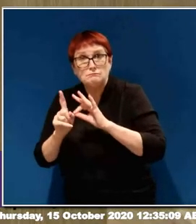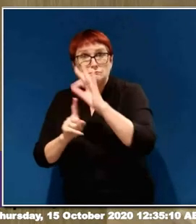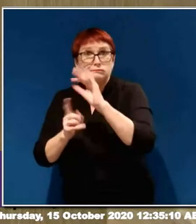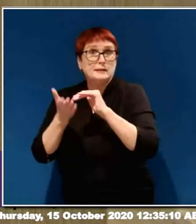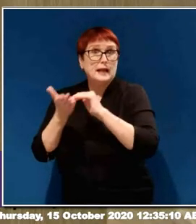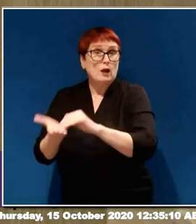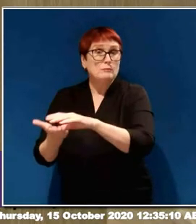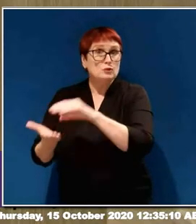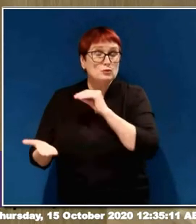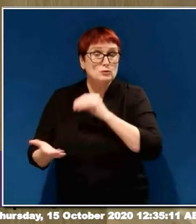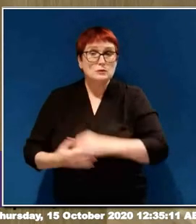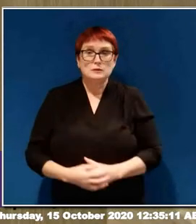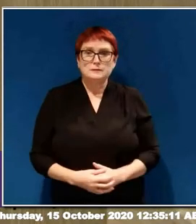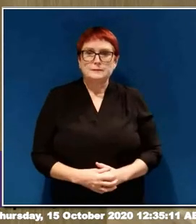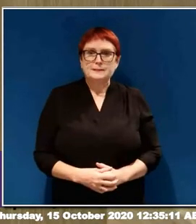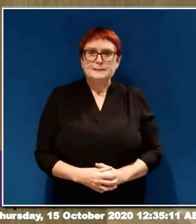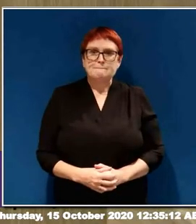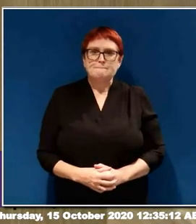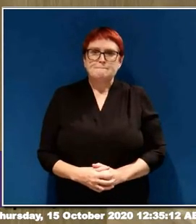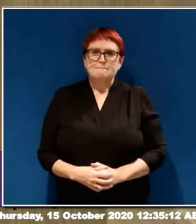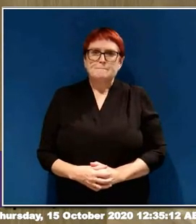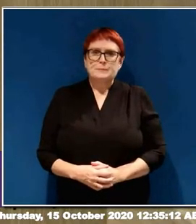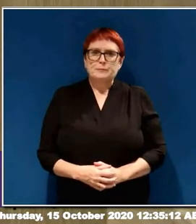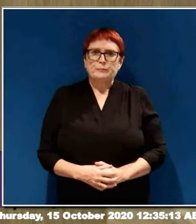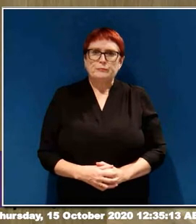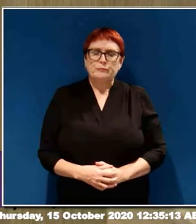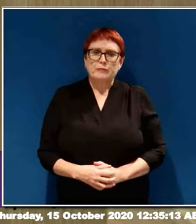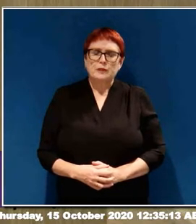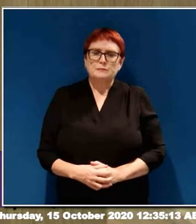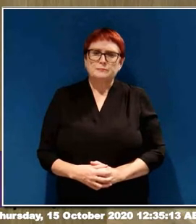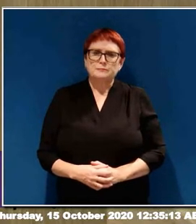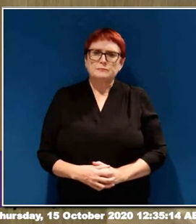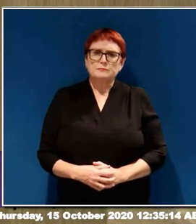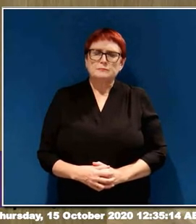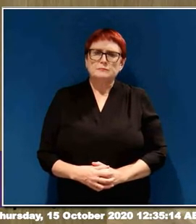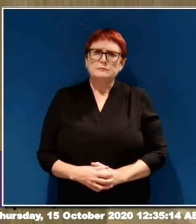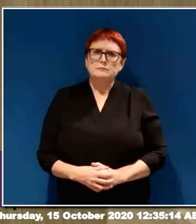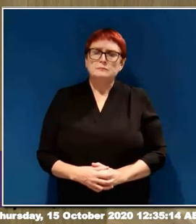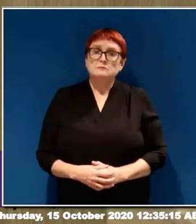your knowledge and experience, do principals in Queensland disaggregate